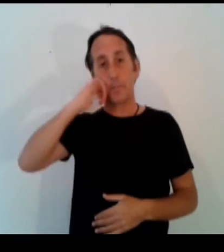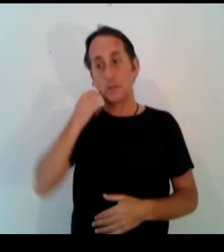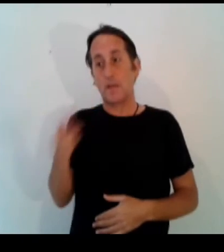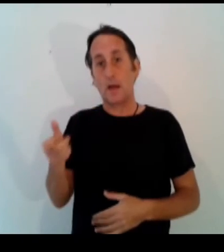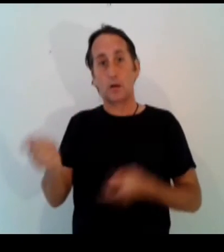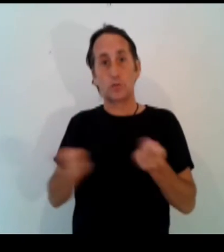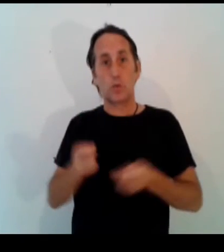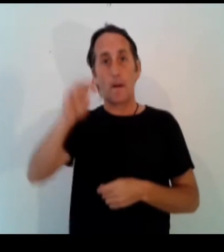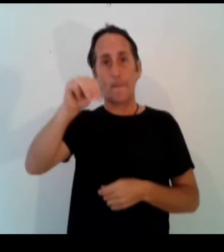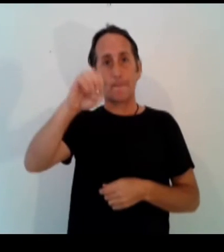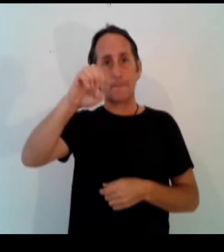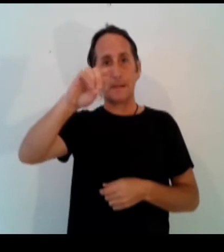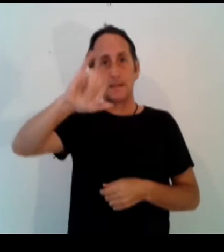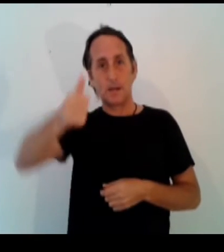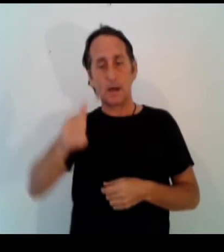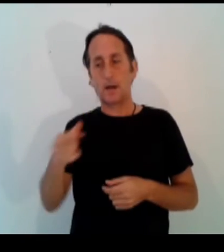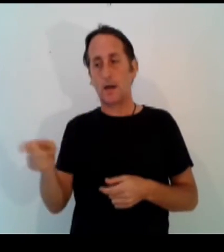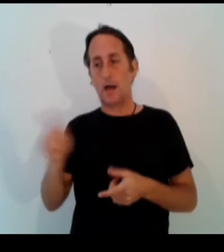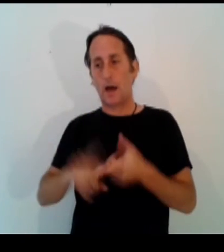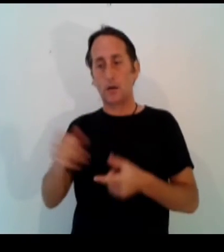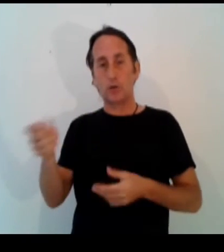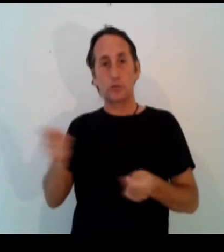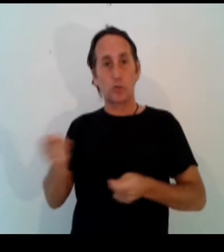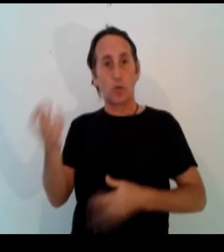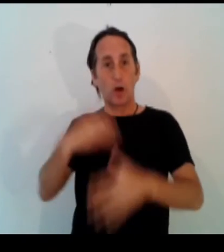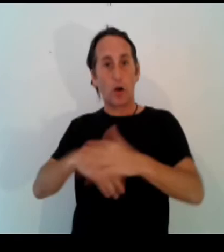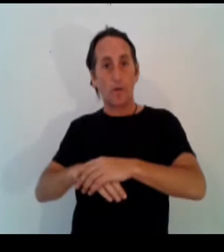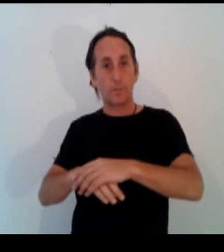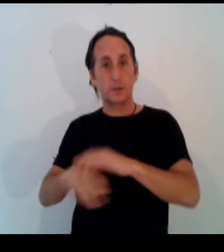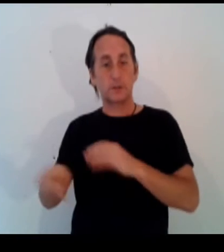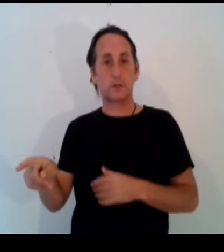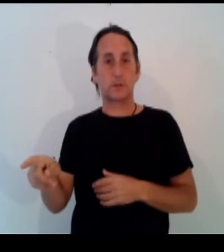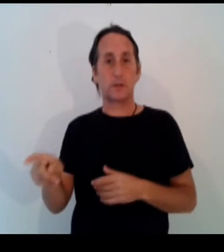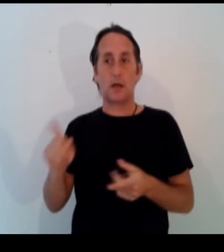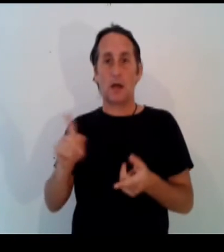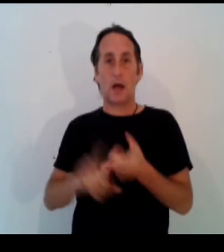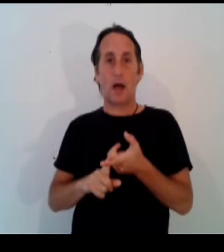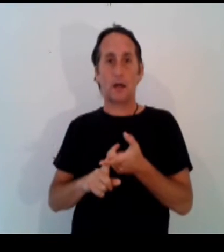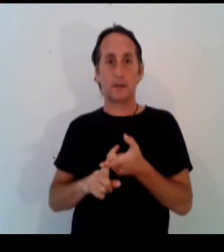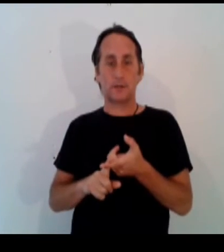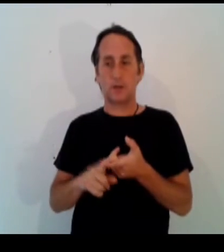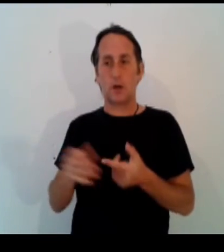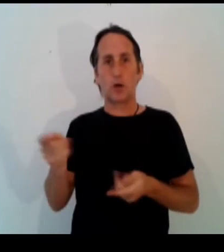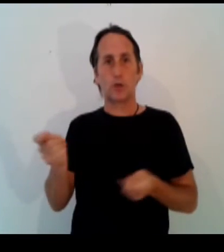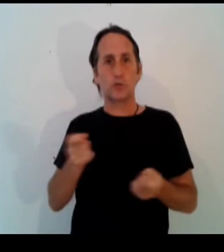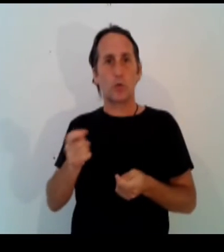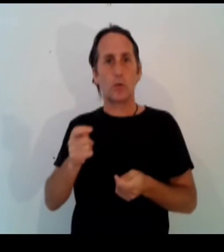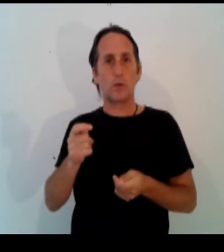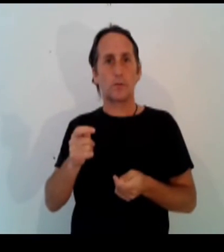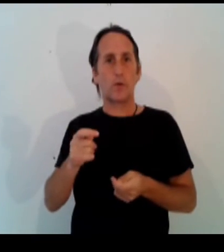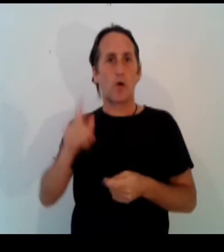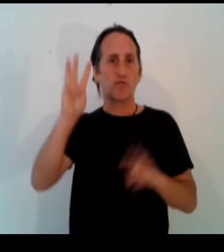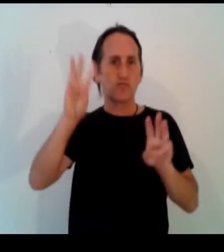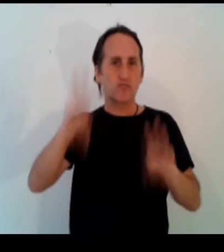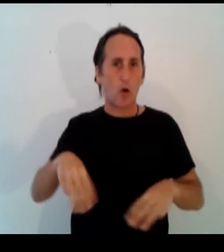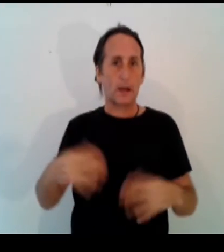It's just because they control the media, because they control the governments and the misinformation system